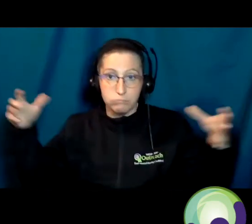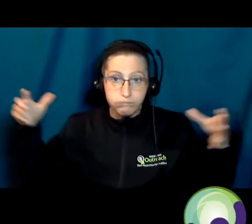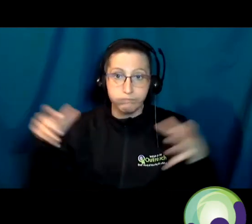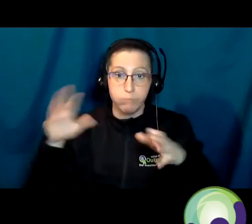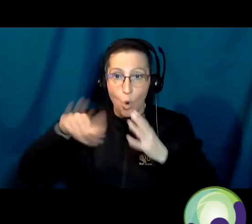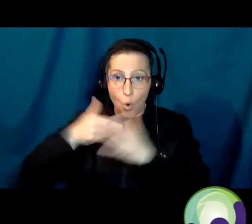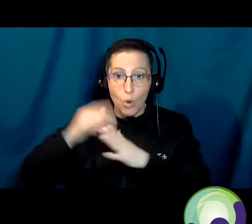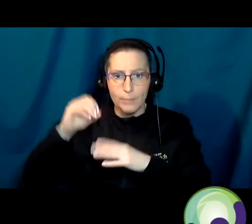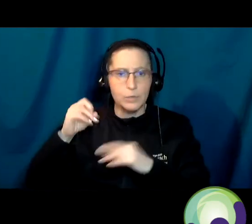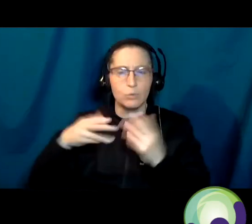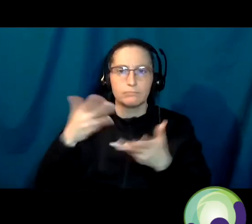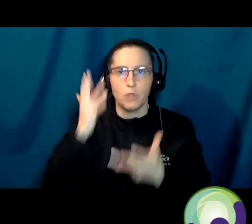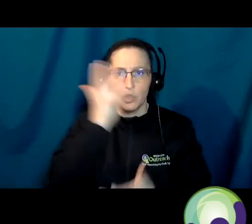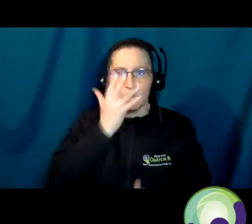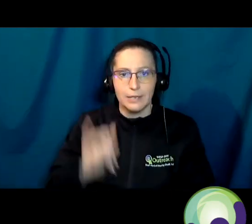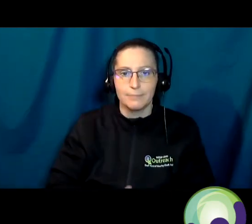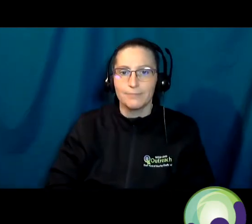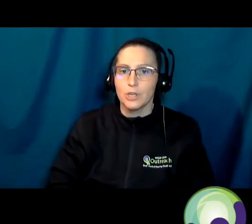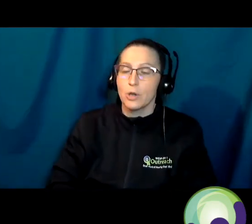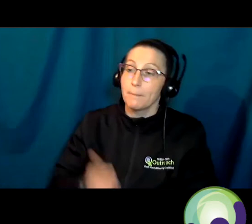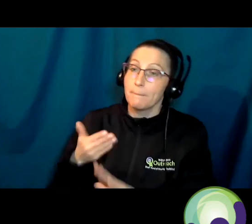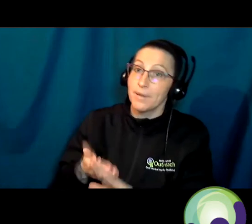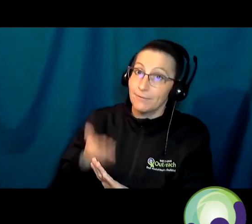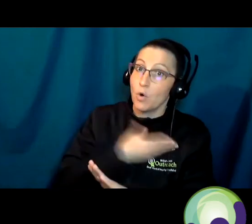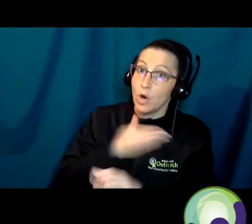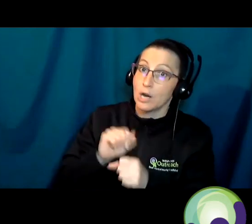Anna Marie: So now in COVID we have in person